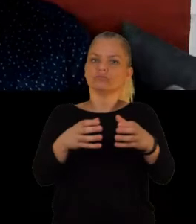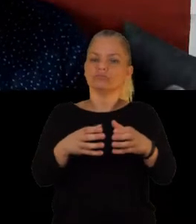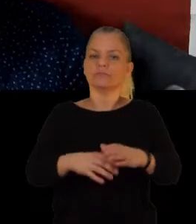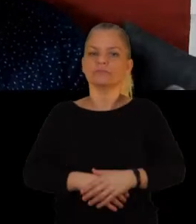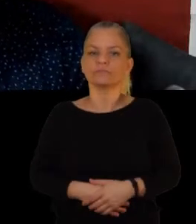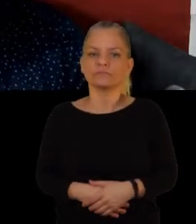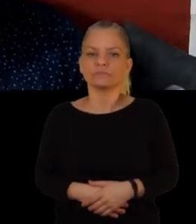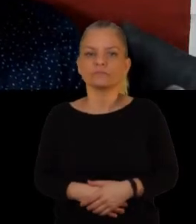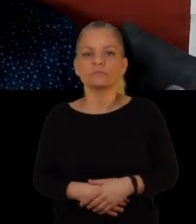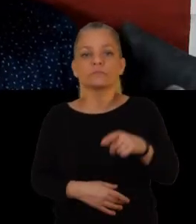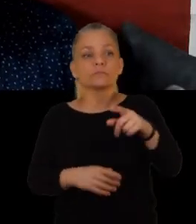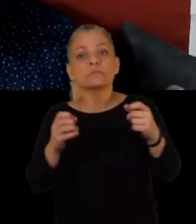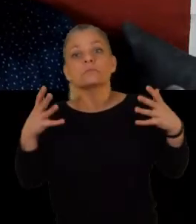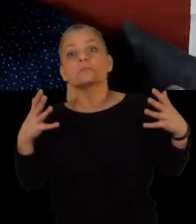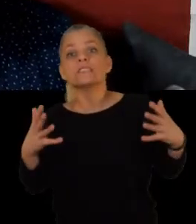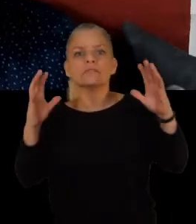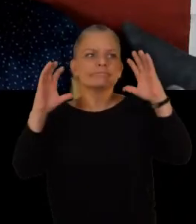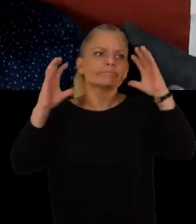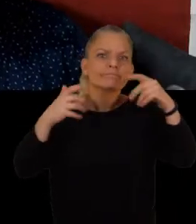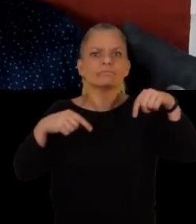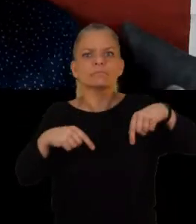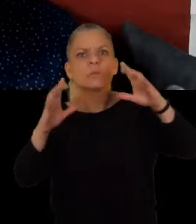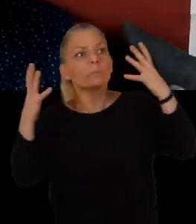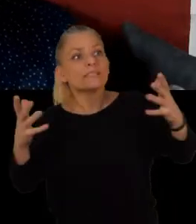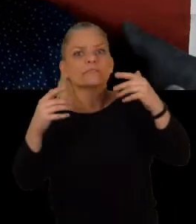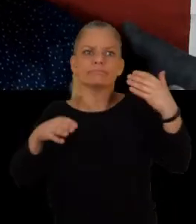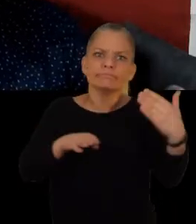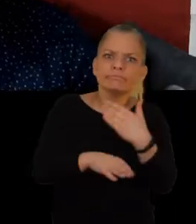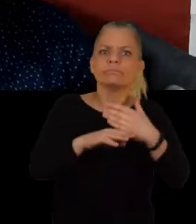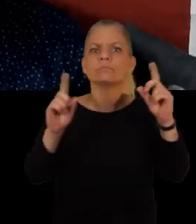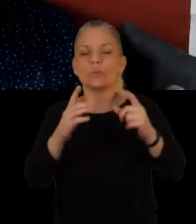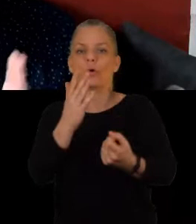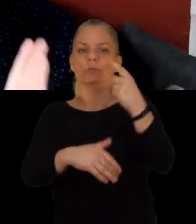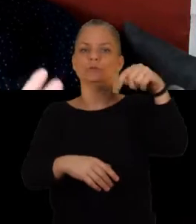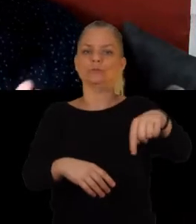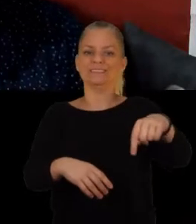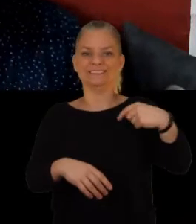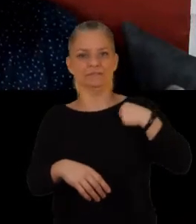funding cycle and so i think the biggest thing that started working for us is we had opportunity